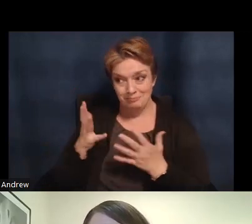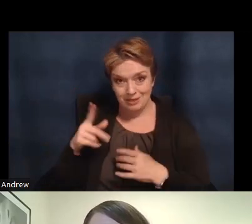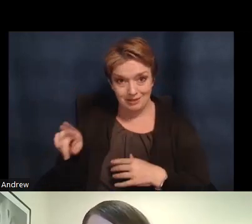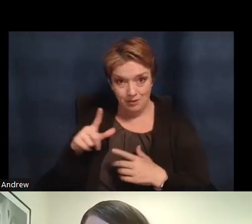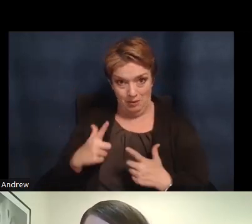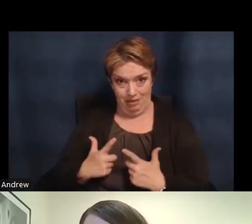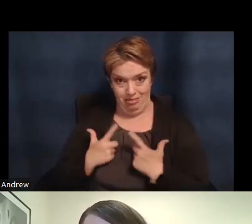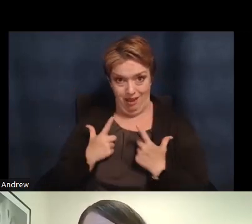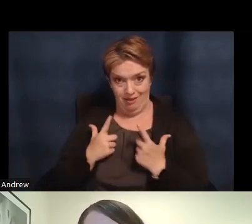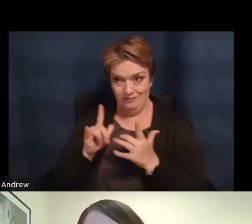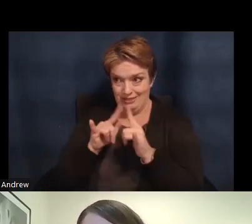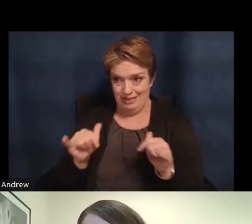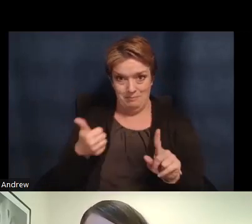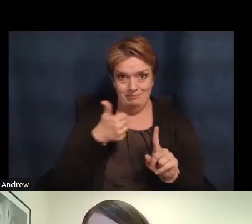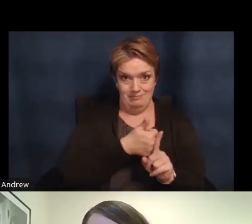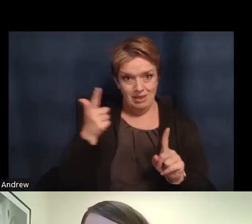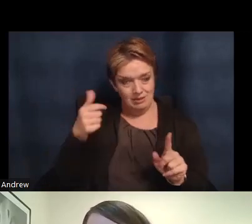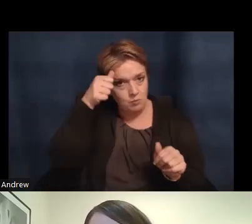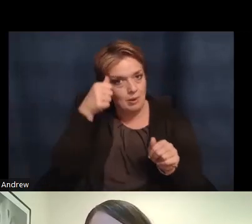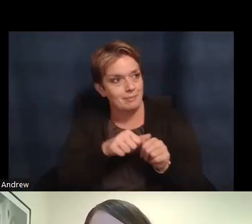was still here and they really remember her.